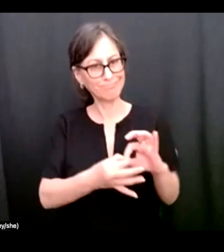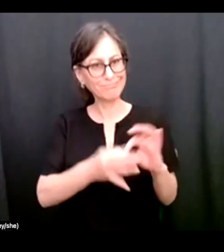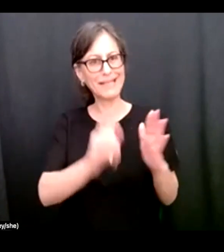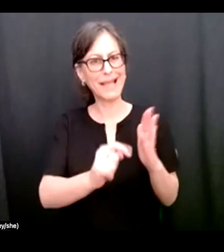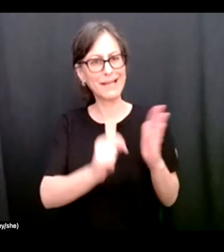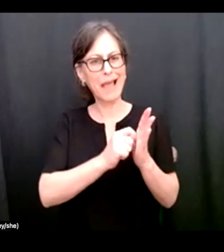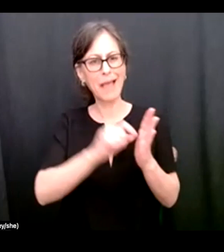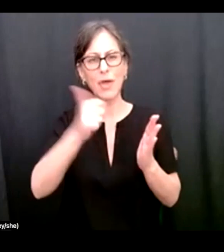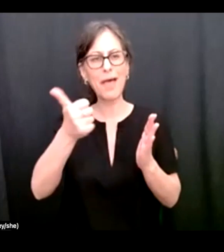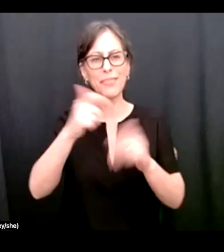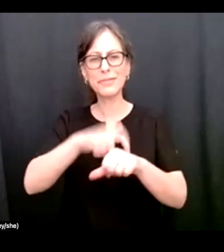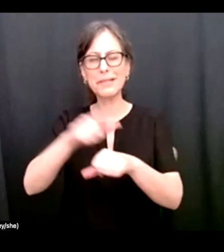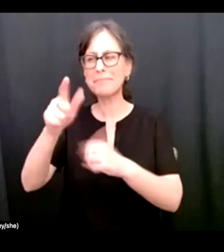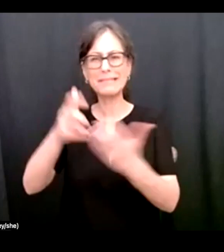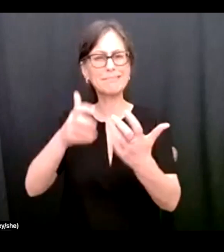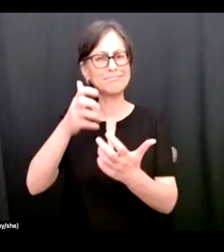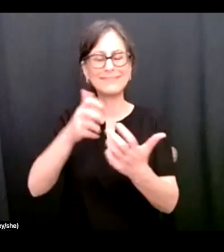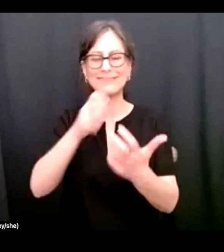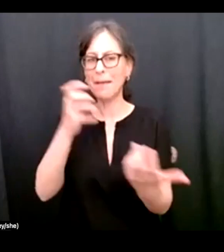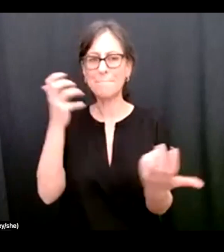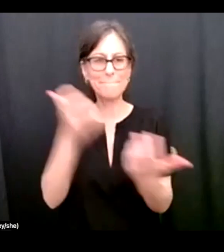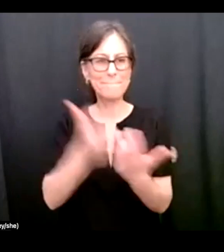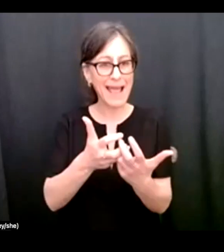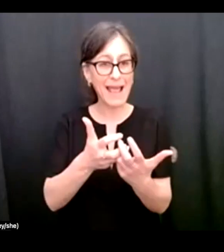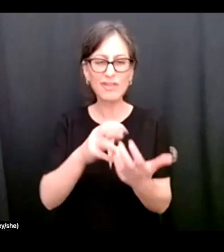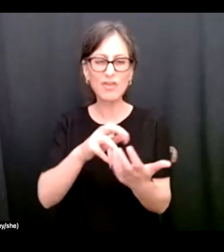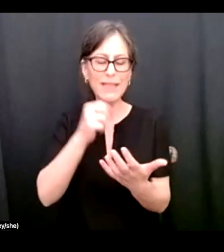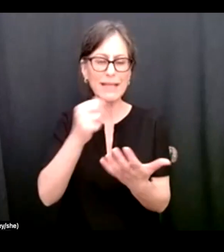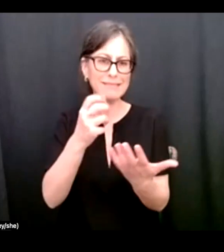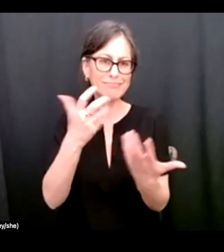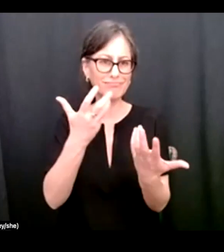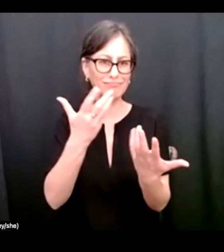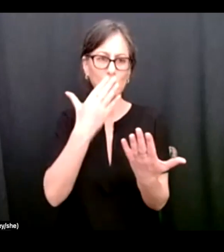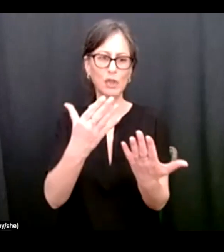place with everything else he'd written, and so they never fit quite comfortably in some